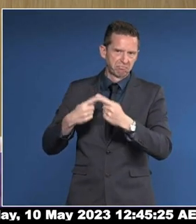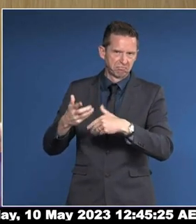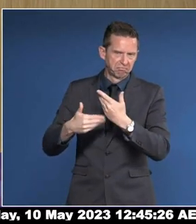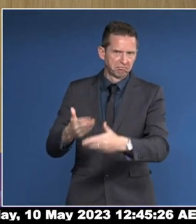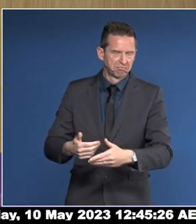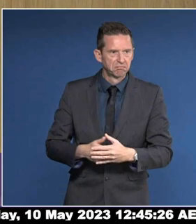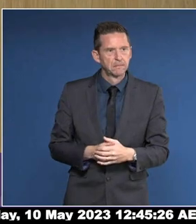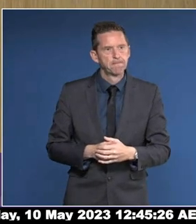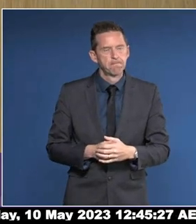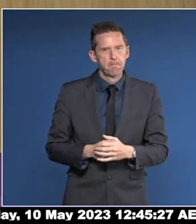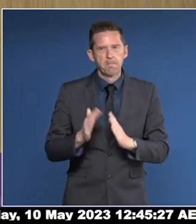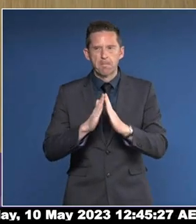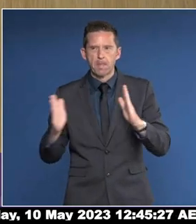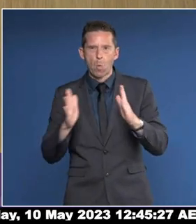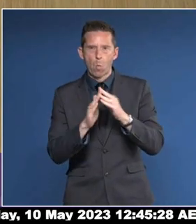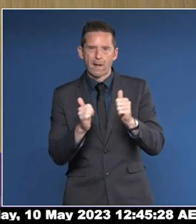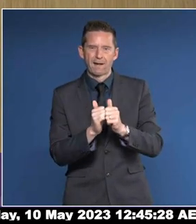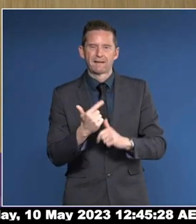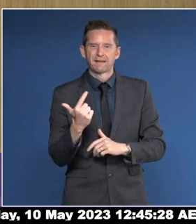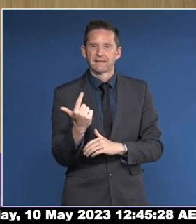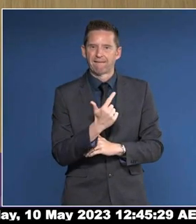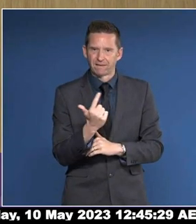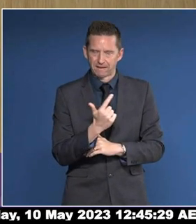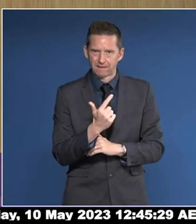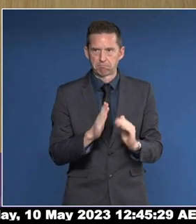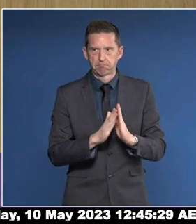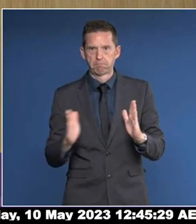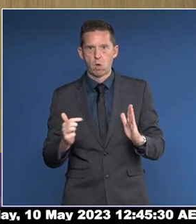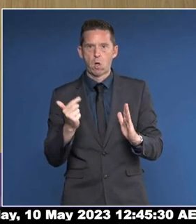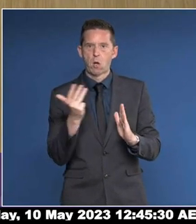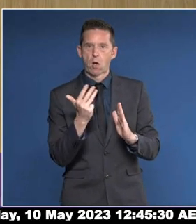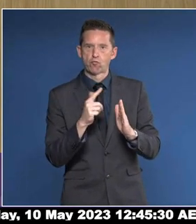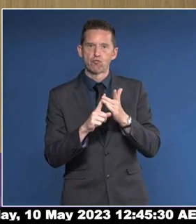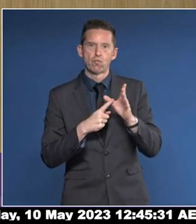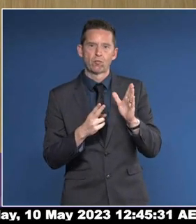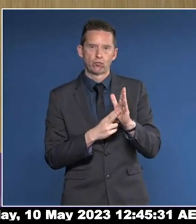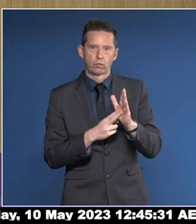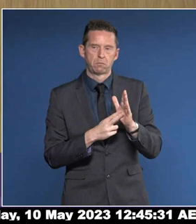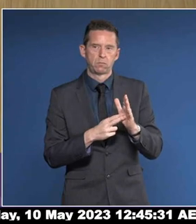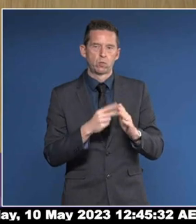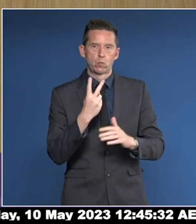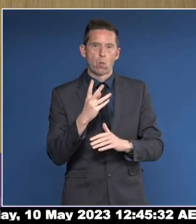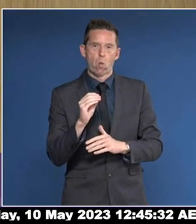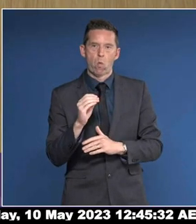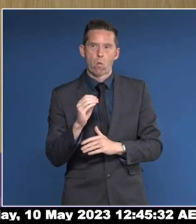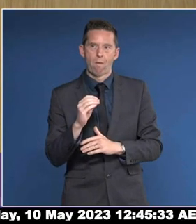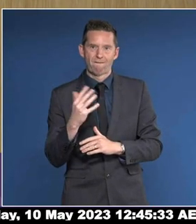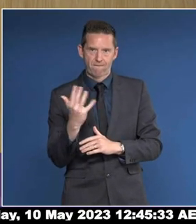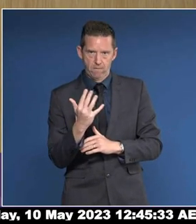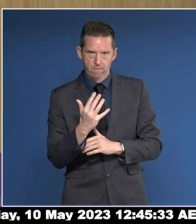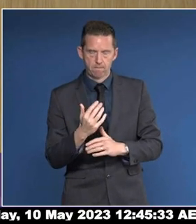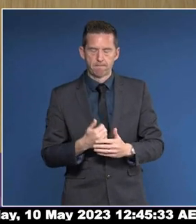the weekend of the 17th through to 19 January 2015 you can see that there is